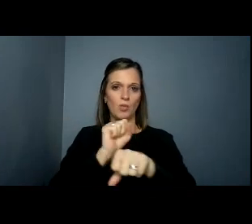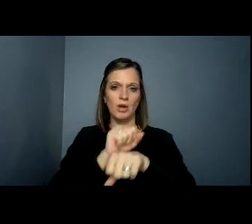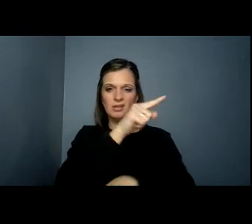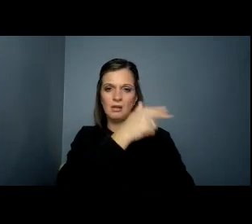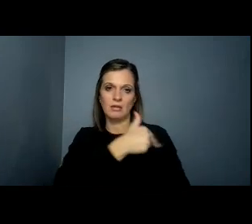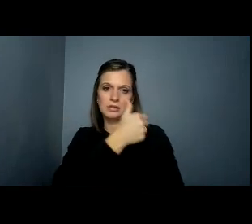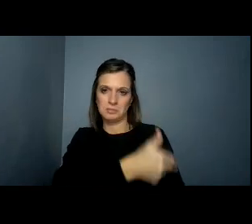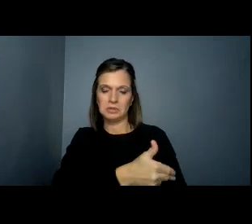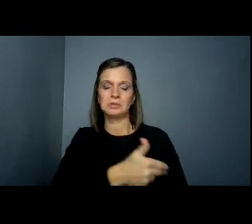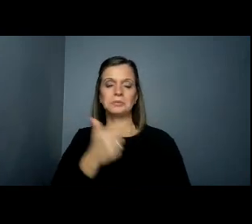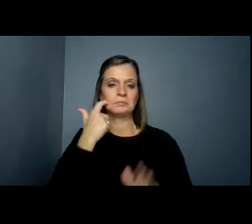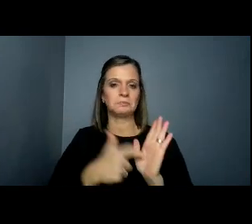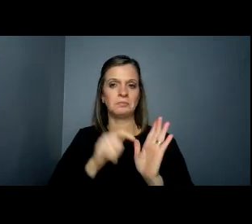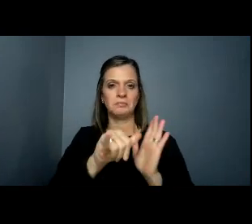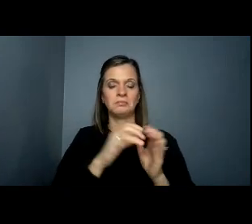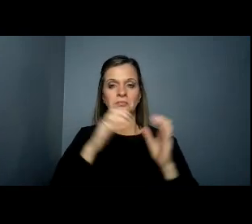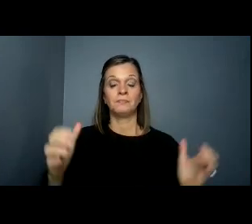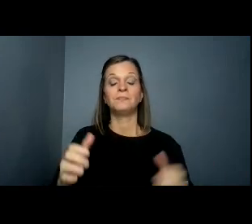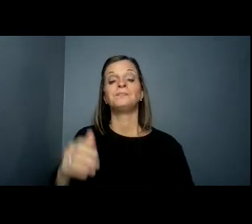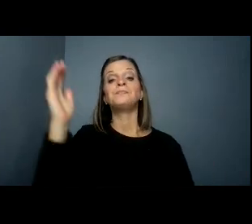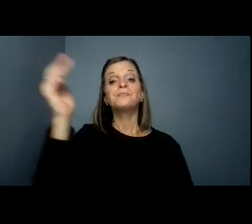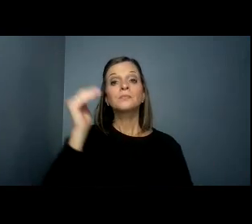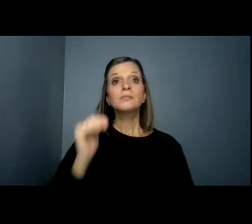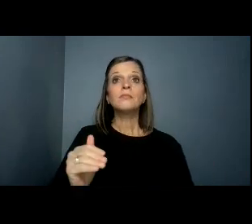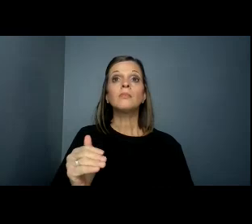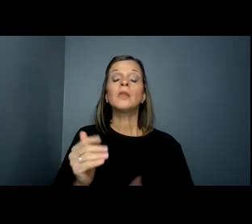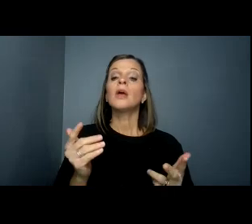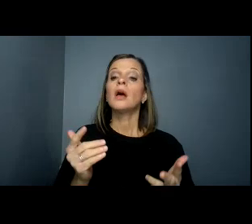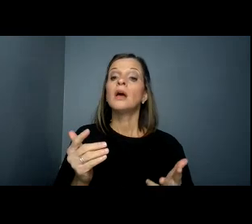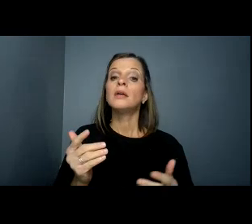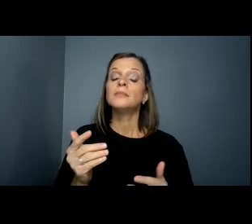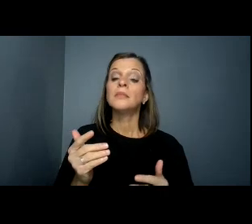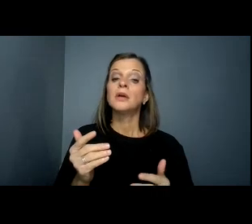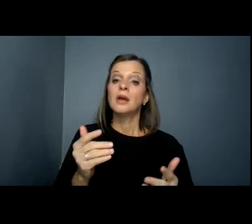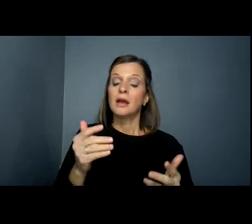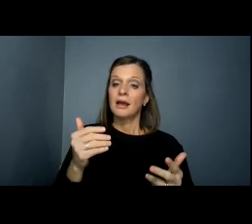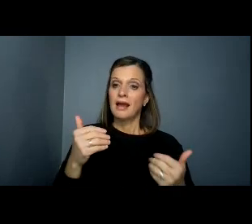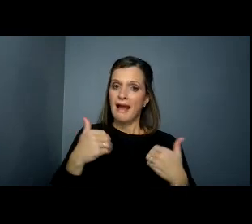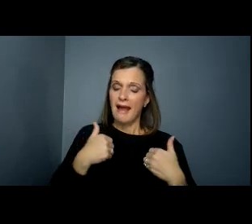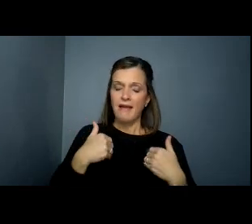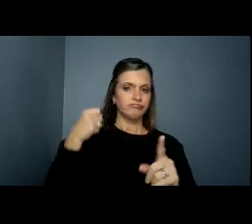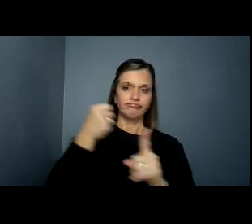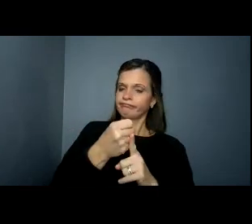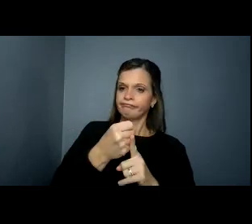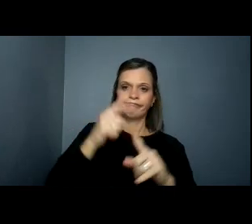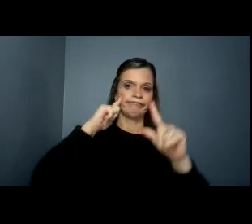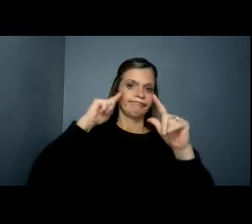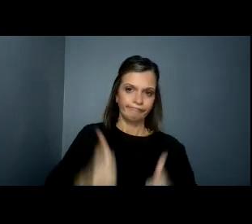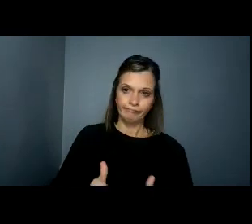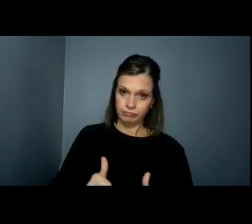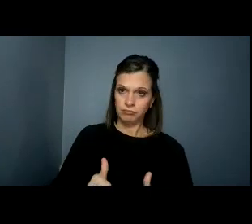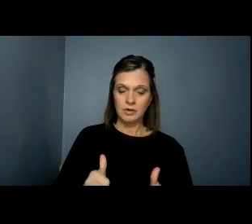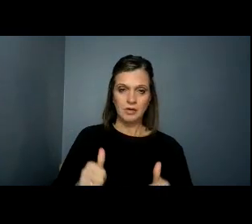History or rapid hearing loss if there's a if there's been a sudden loss in the last 90 days.